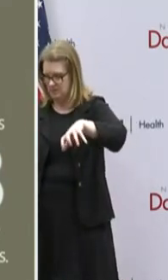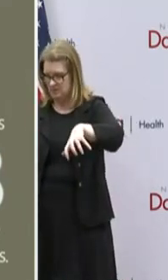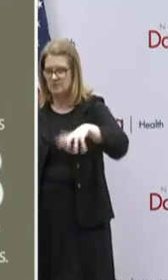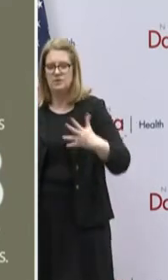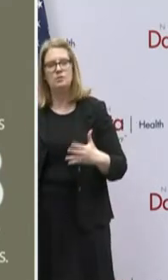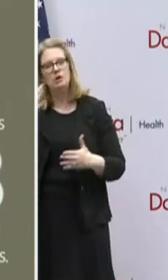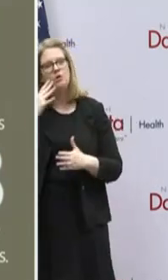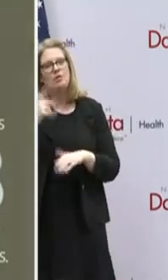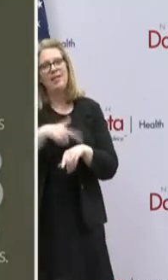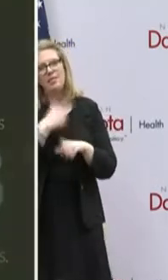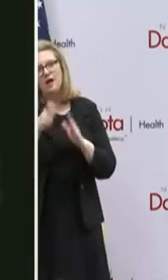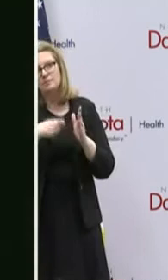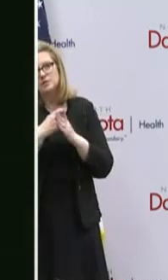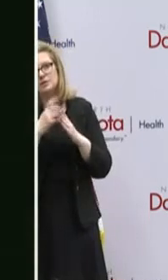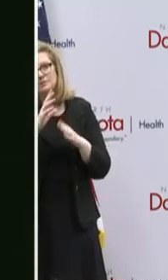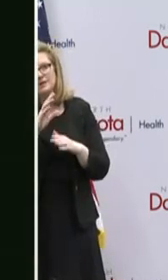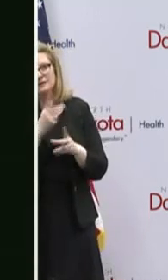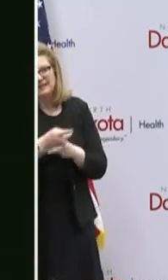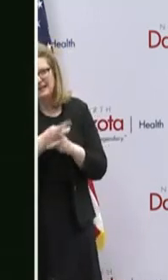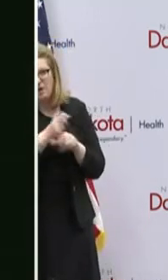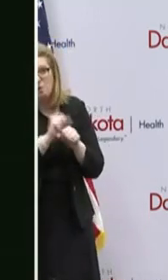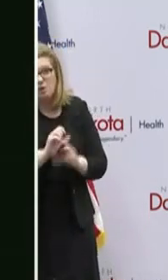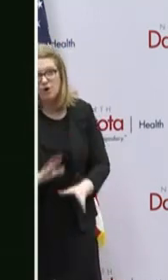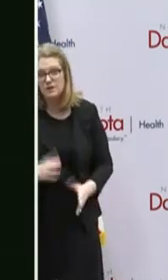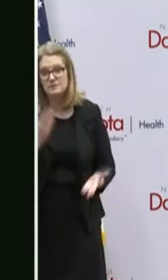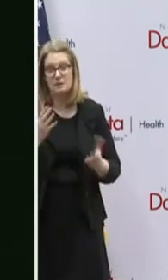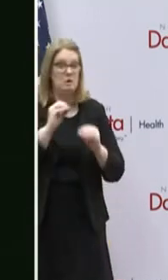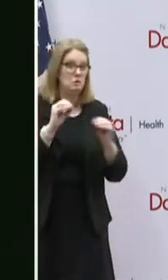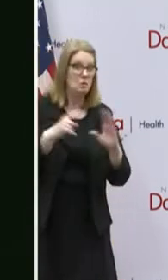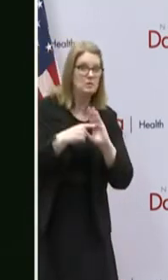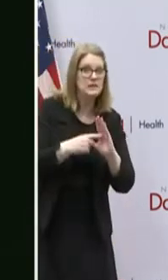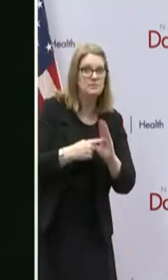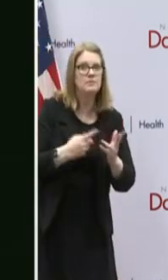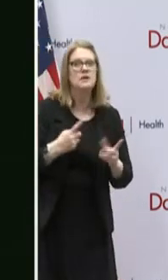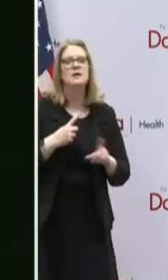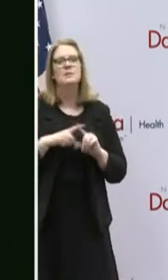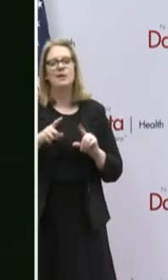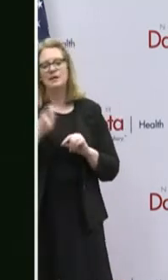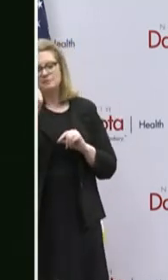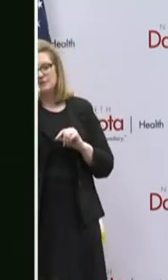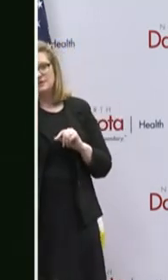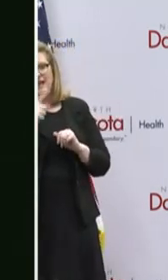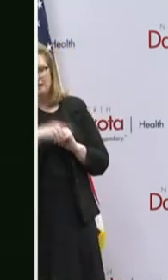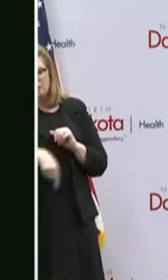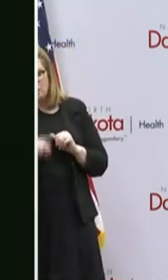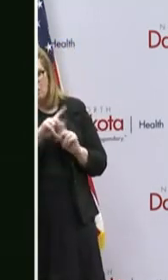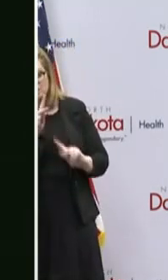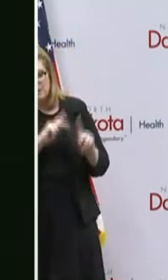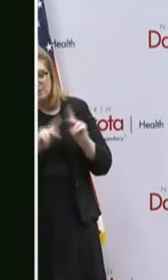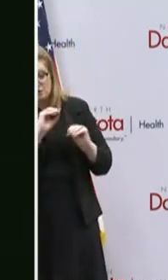POSITIVES FROM NEGATIVES, WE KNOW WE CAN HAVE LONG-TERM CARE WORKERS THAT MAY BE ASYMPTOMATIC. THEY CAN STAY AT HOME AND THEY